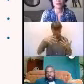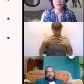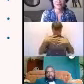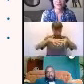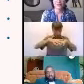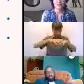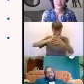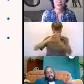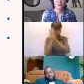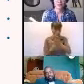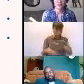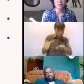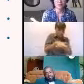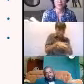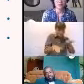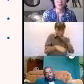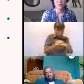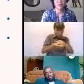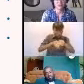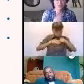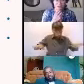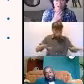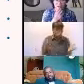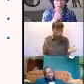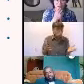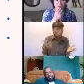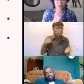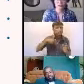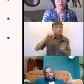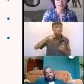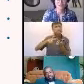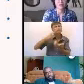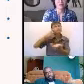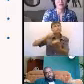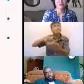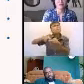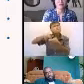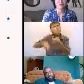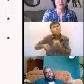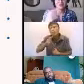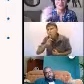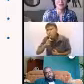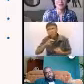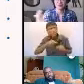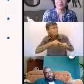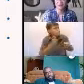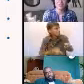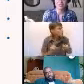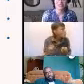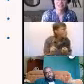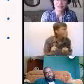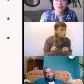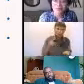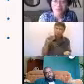credit those who develop certain terms and ideologies.